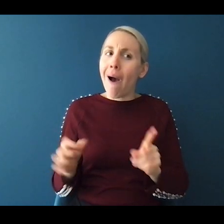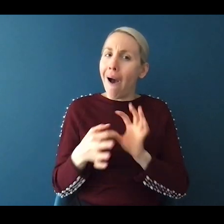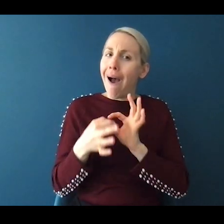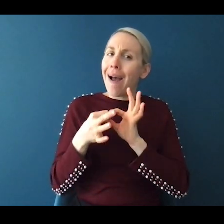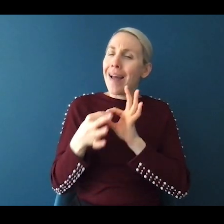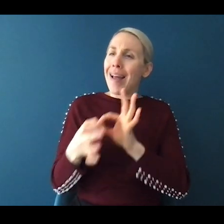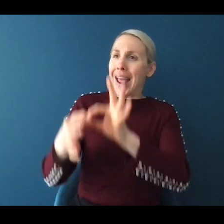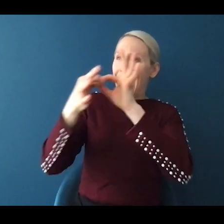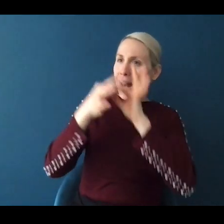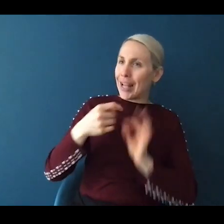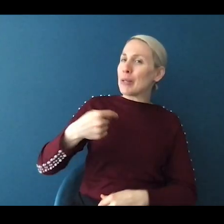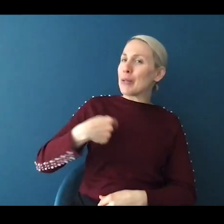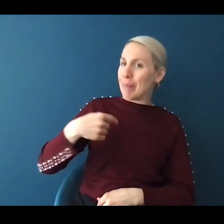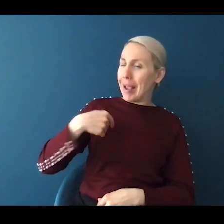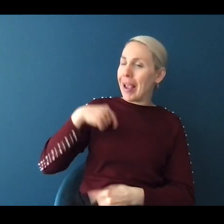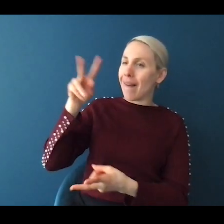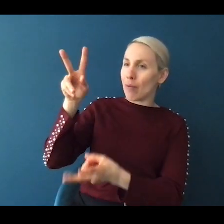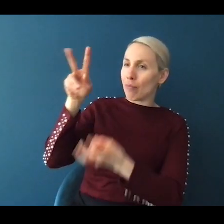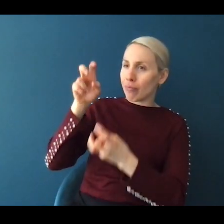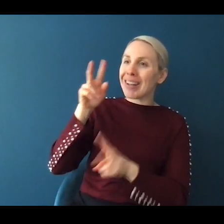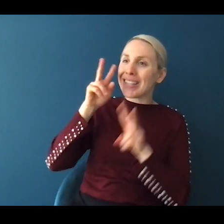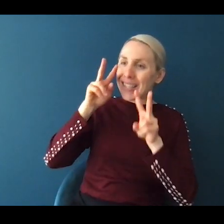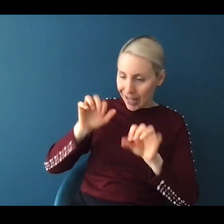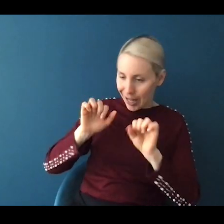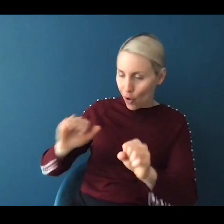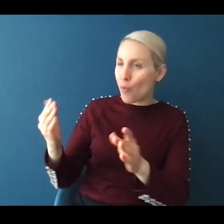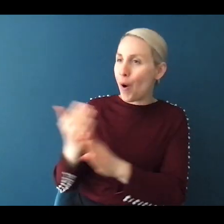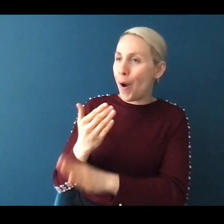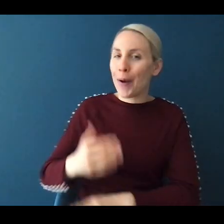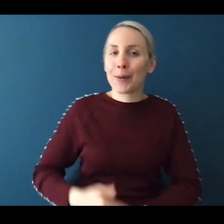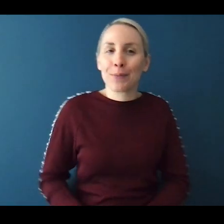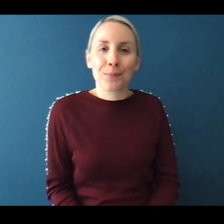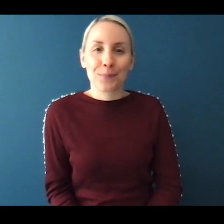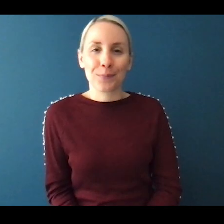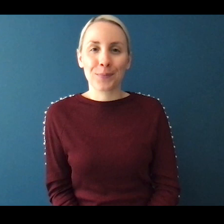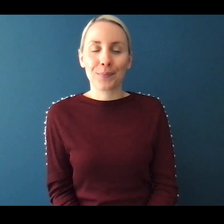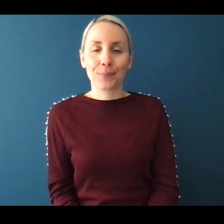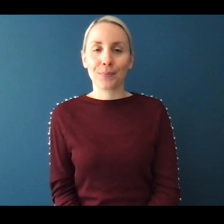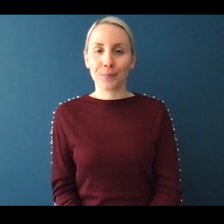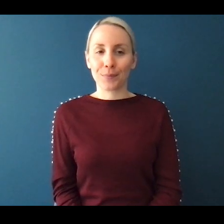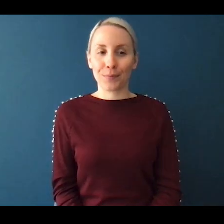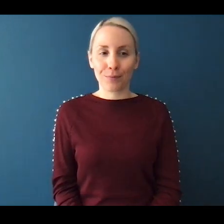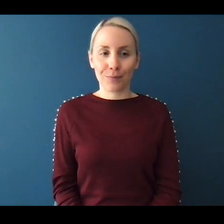and what I kind of see in that work. Yeah it was really it was really thinking